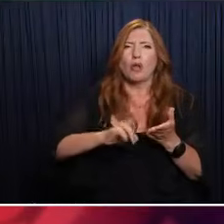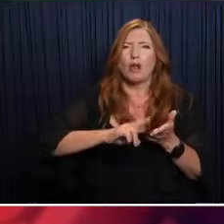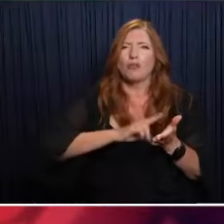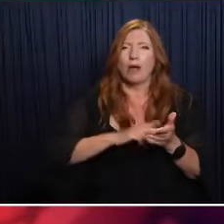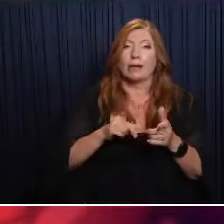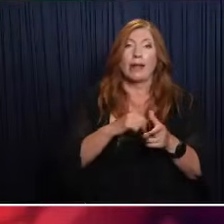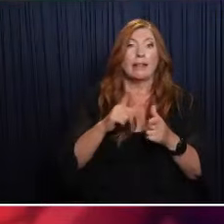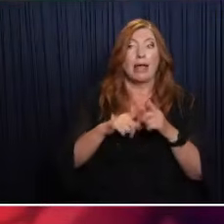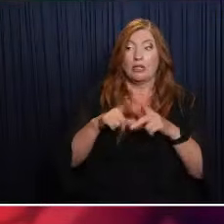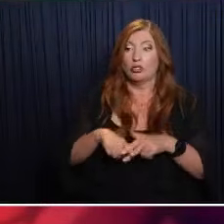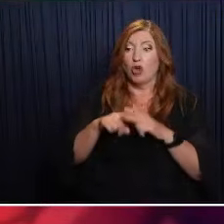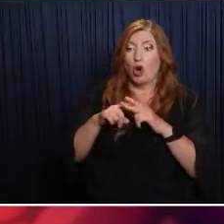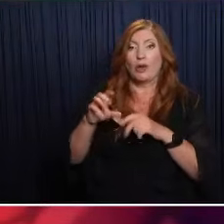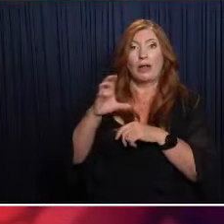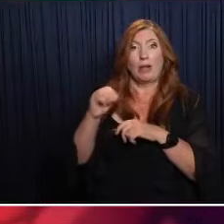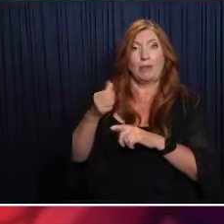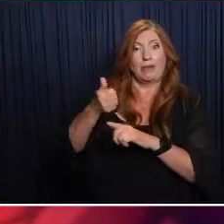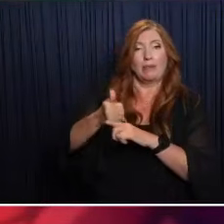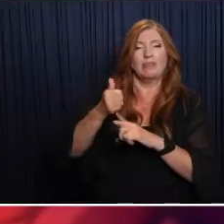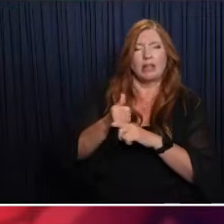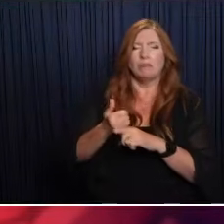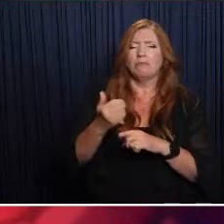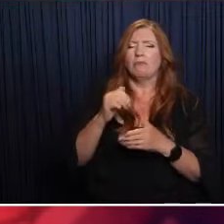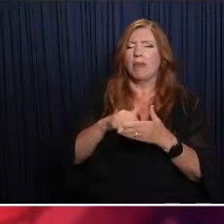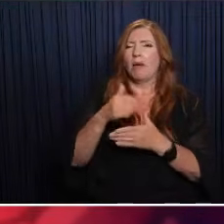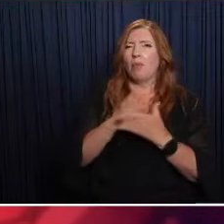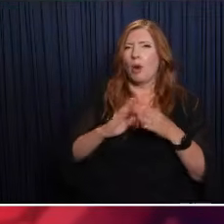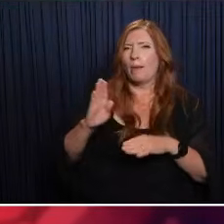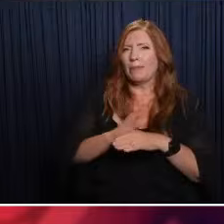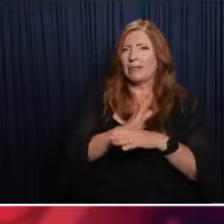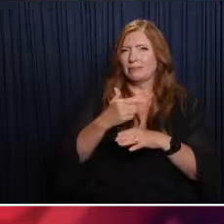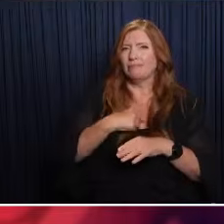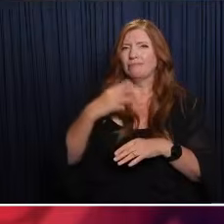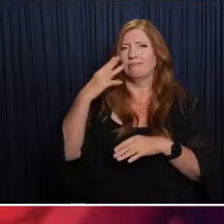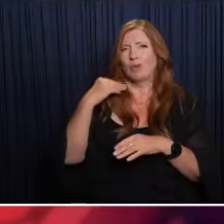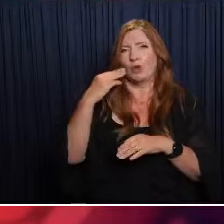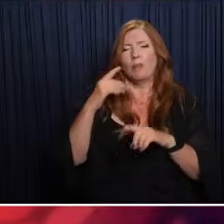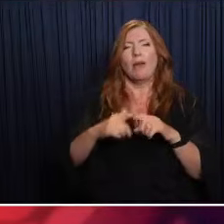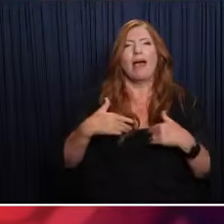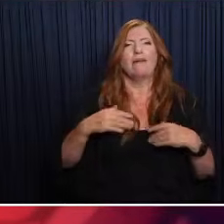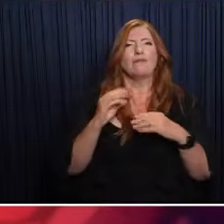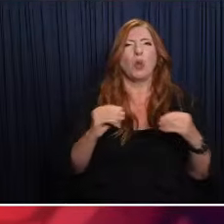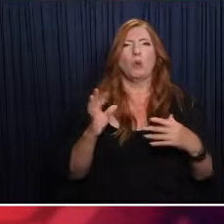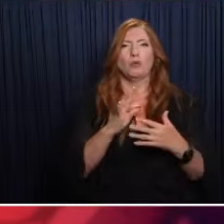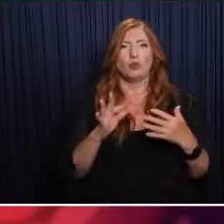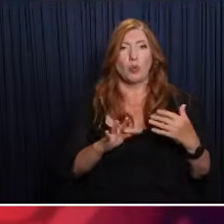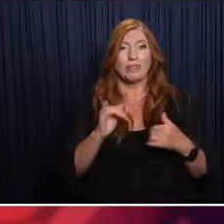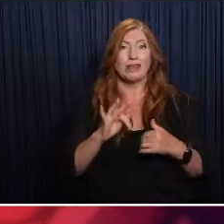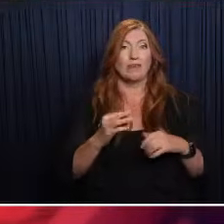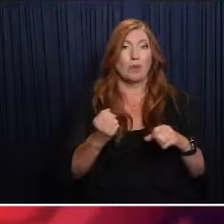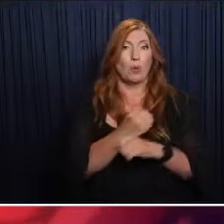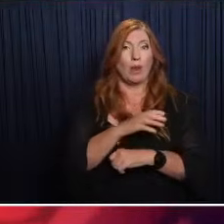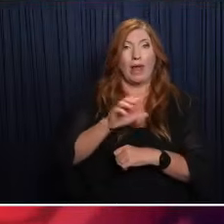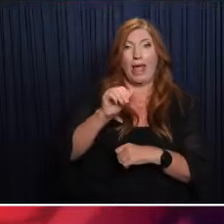NEGOTIATING BILLION DOLLAR CONTRACTS WITH THE OWNERS. GETTING TO SEE THAT SIDE OF THE